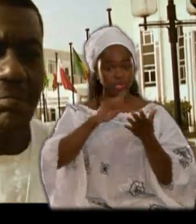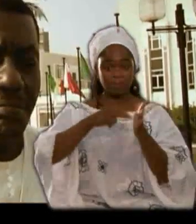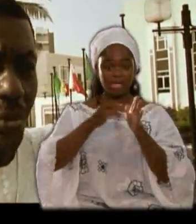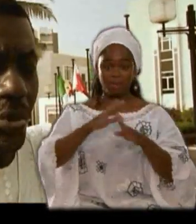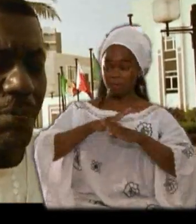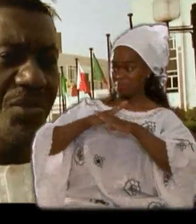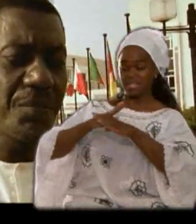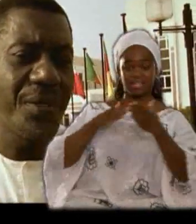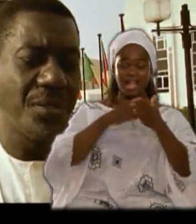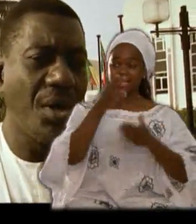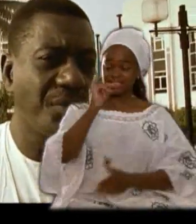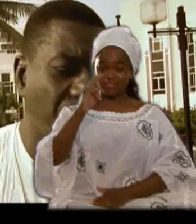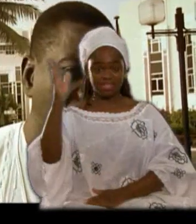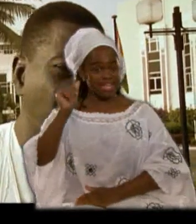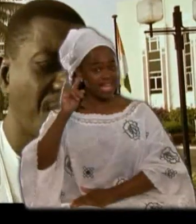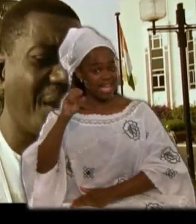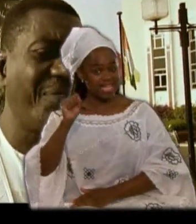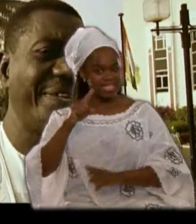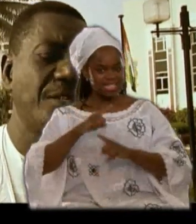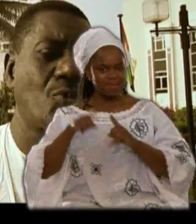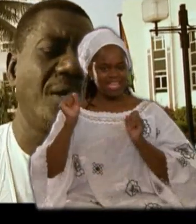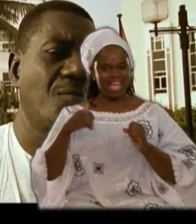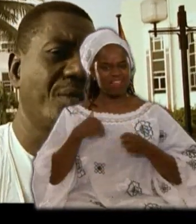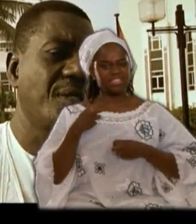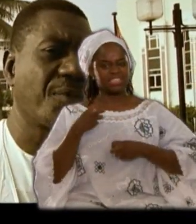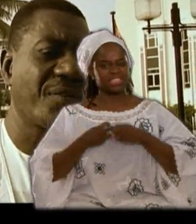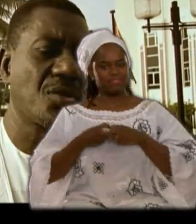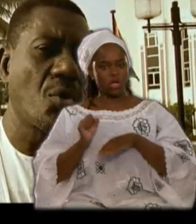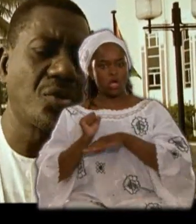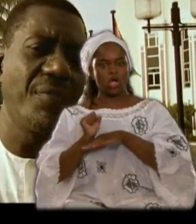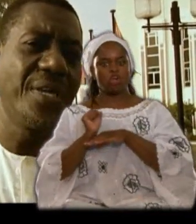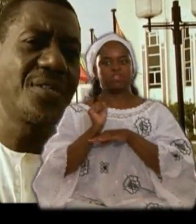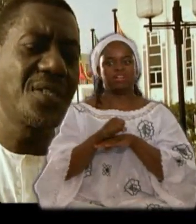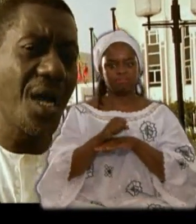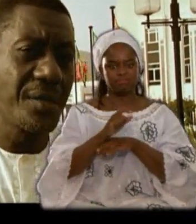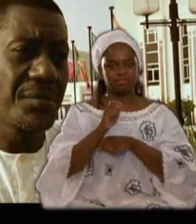Many people maintain that fidelity is their chosen means of prevention against HIV/AIDS,